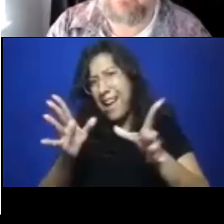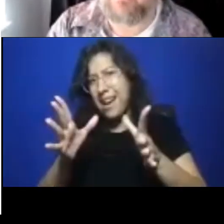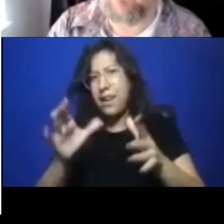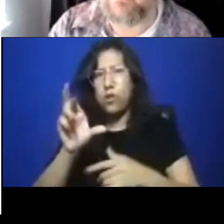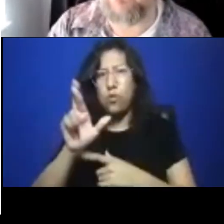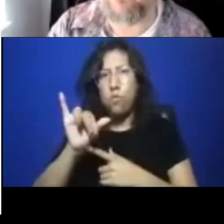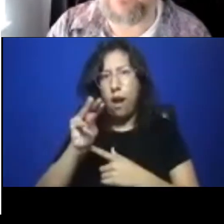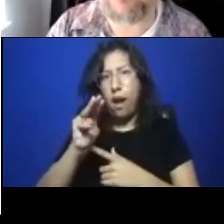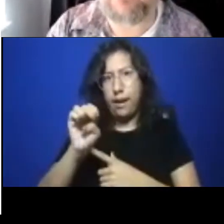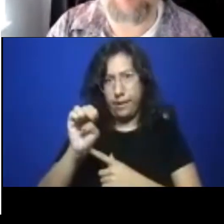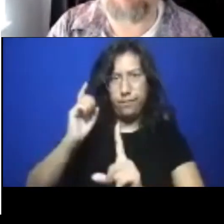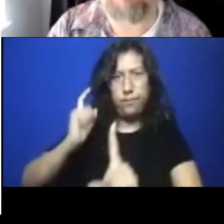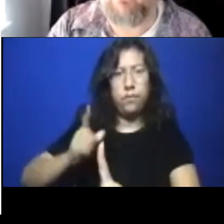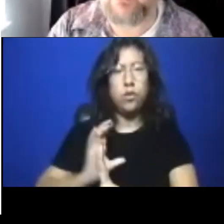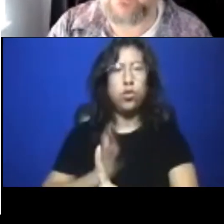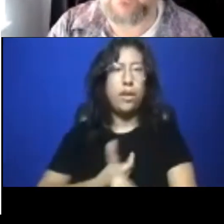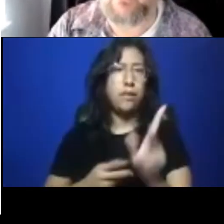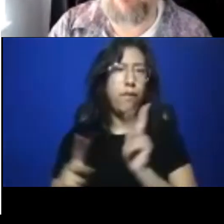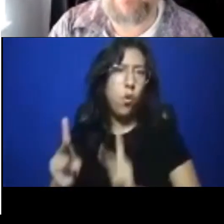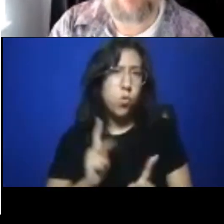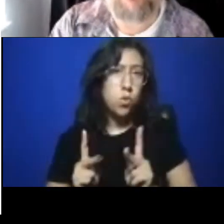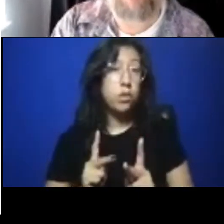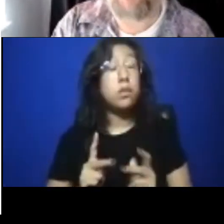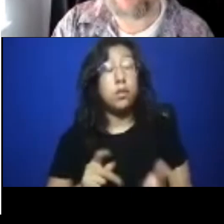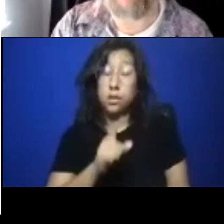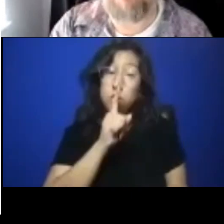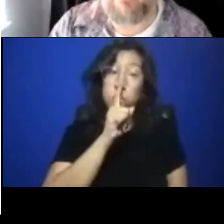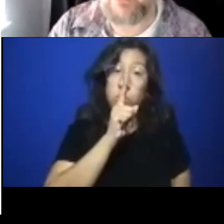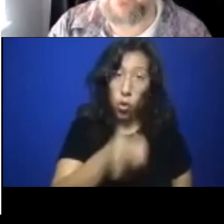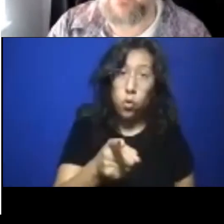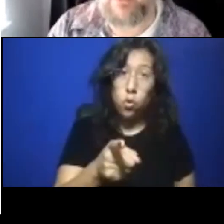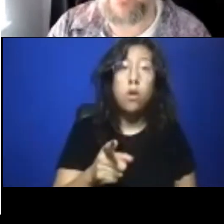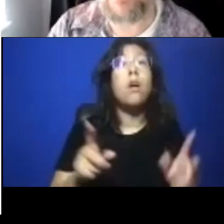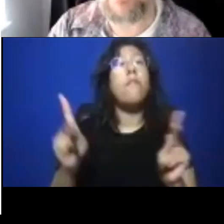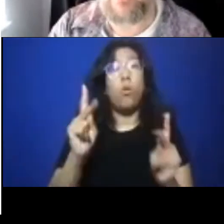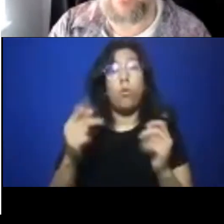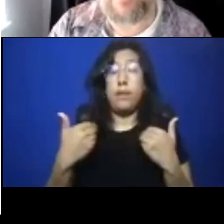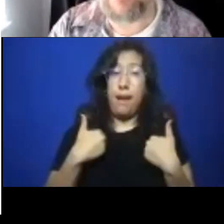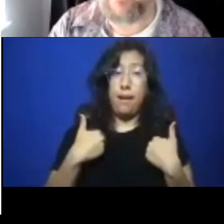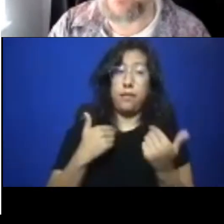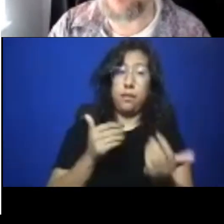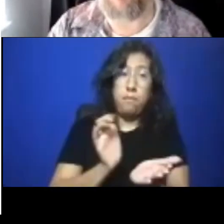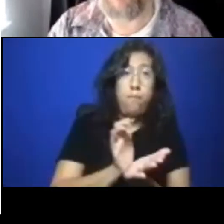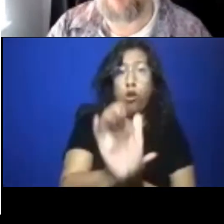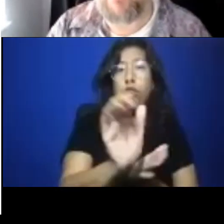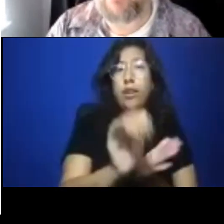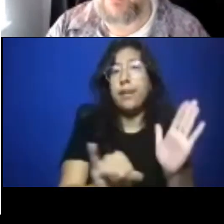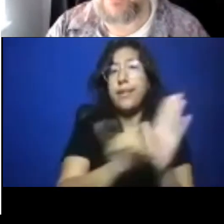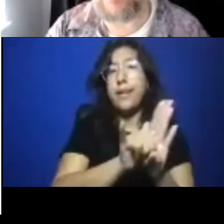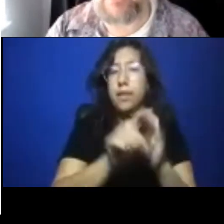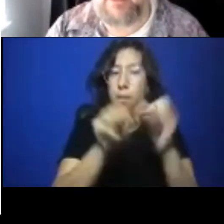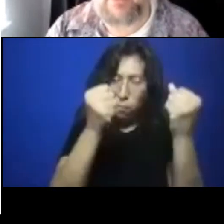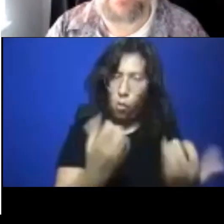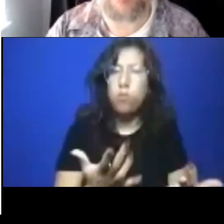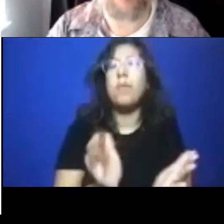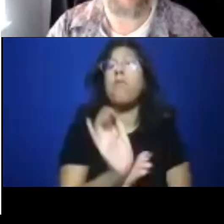And we know that's even more true when folks have marginalized identities, multiple marginalized identities,